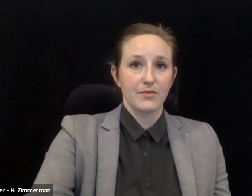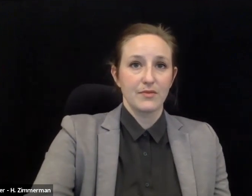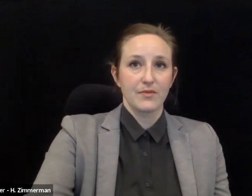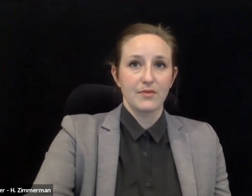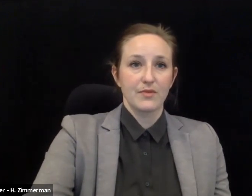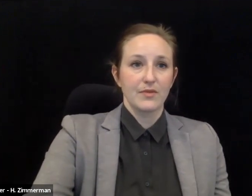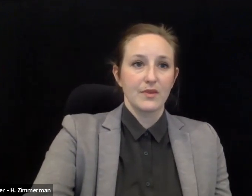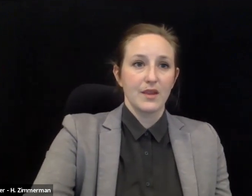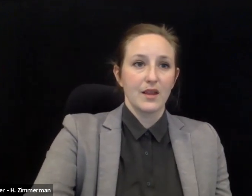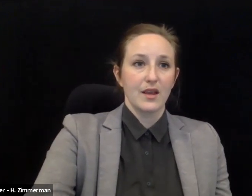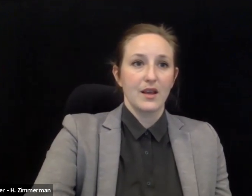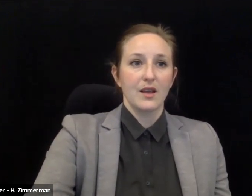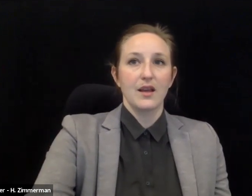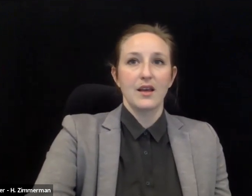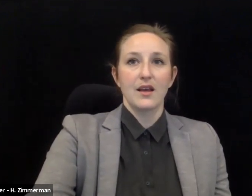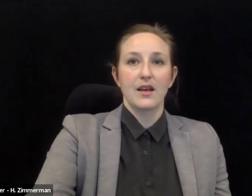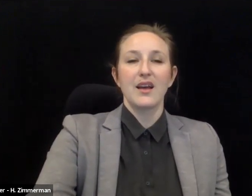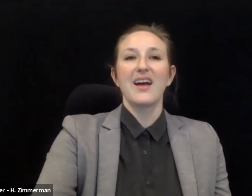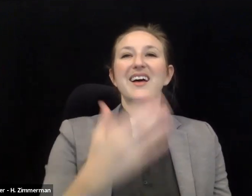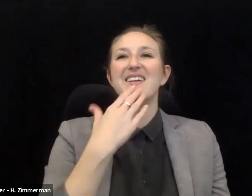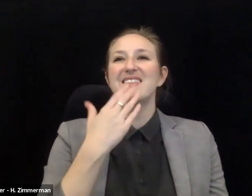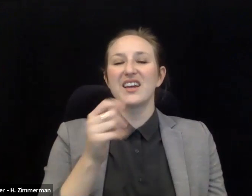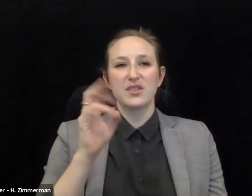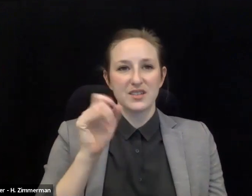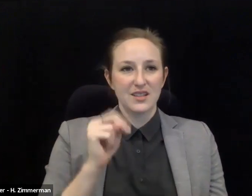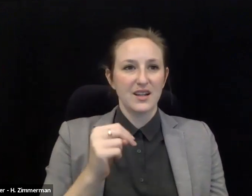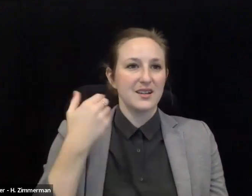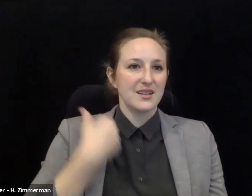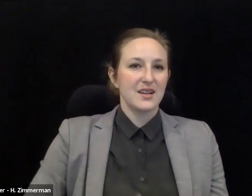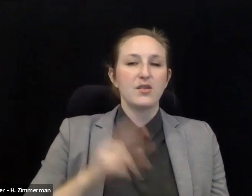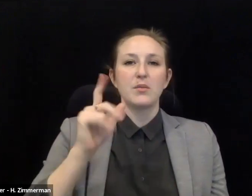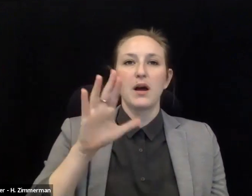Rebecca Berman, American Councils (NSLI-Y): Hi everyone! I'm Rebecca Berman and I'm a program officer with the National